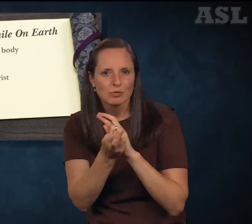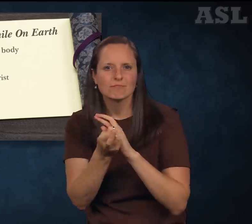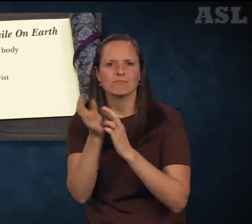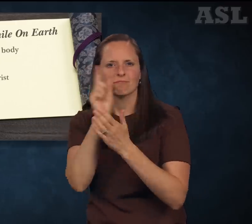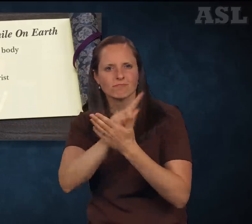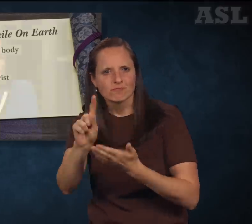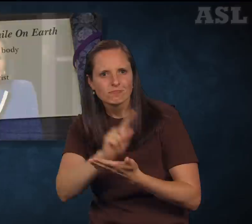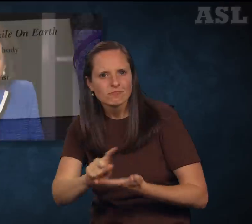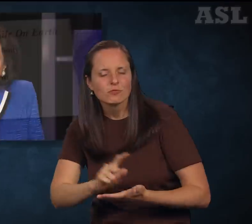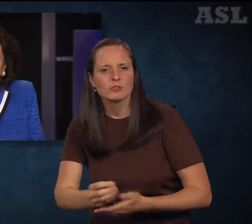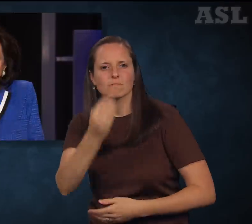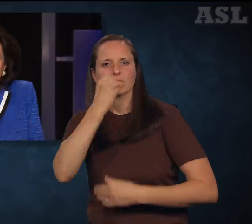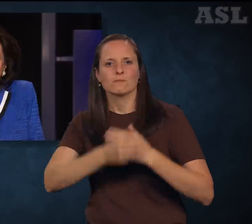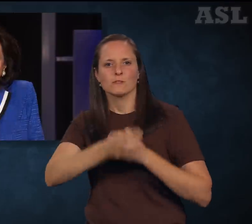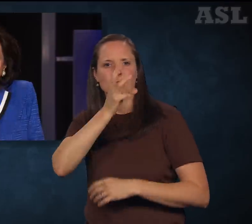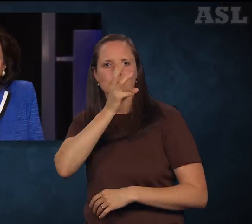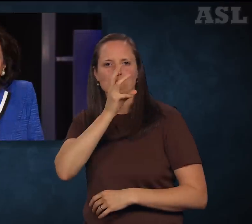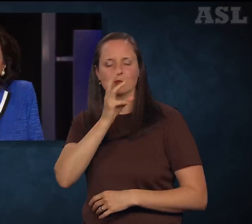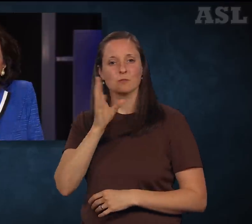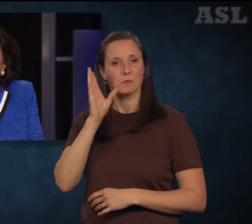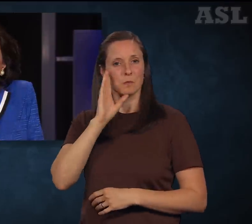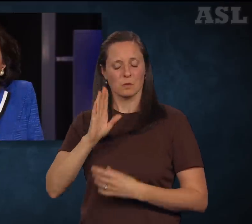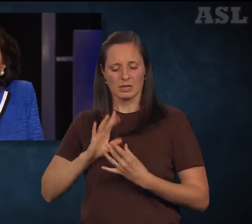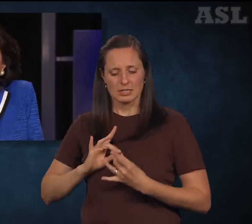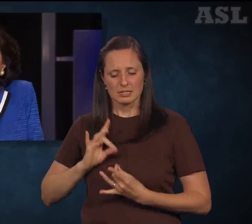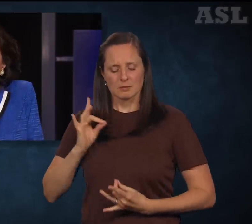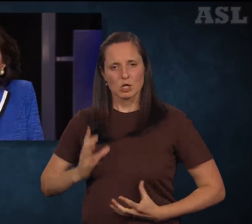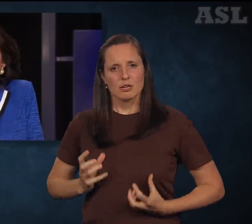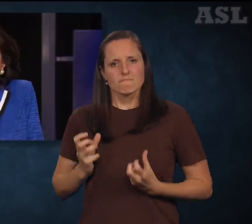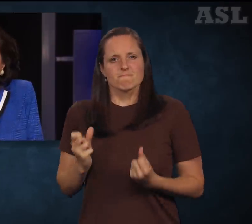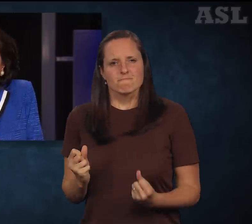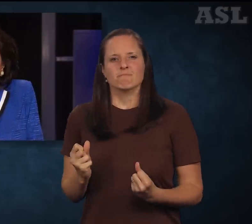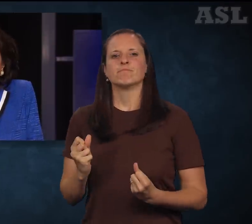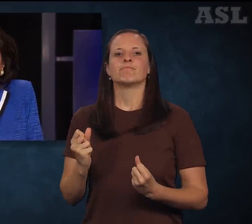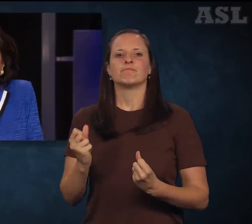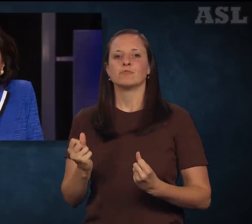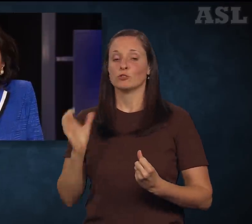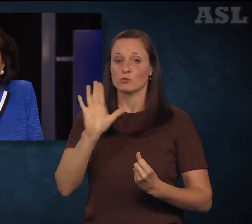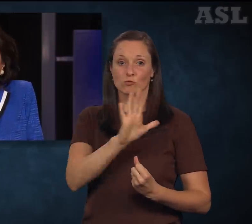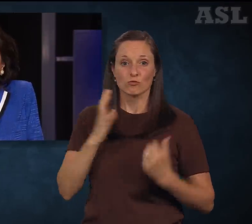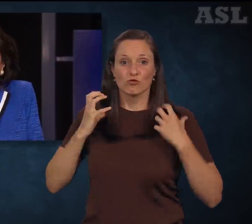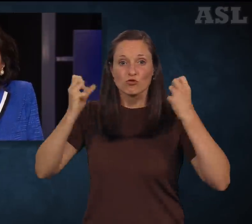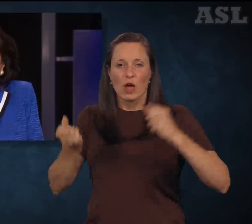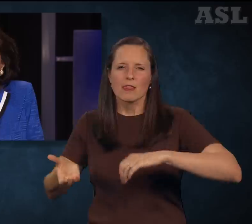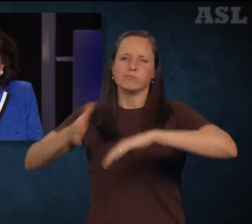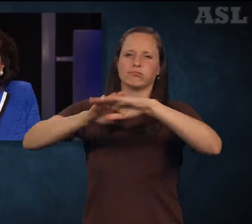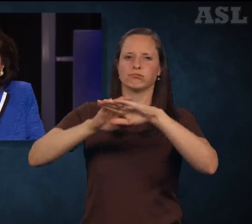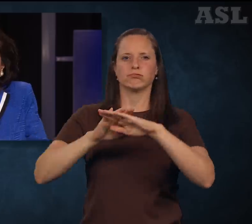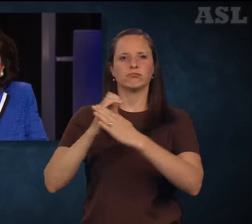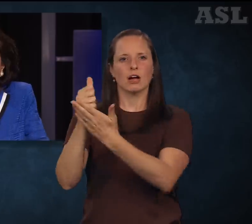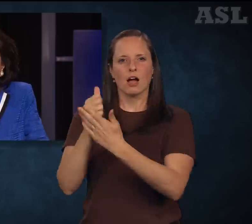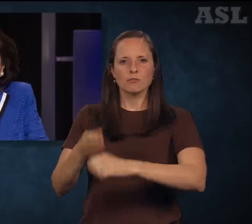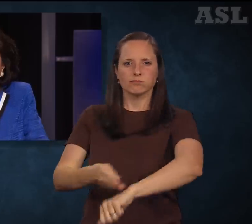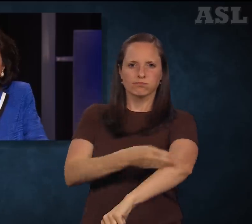SPIRITUALLY HEALED, STRENGTHENED, AND MAGNIFIED,